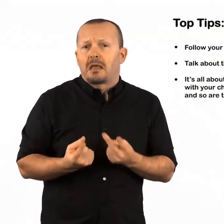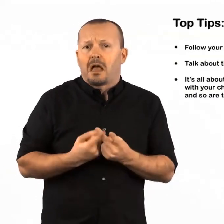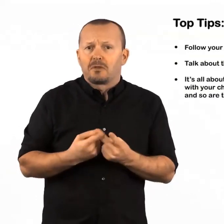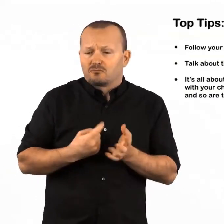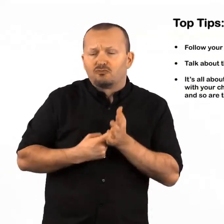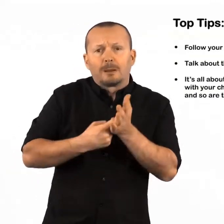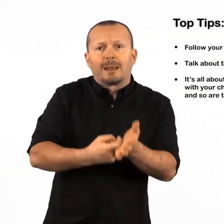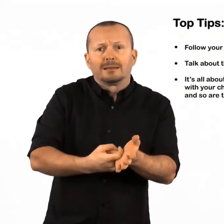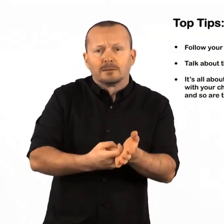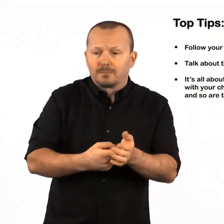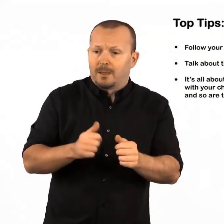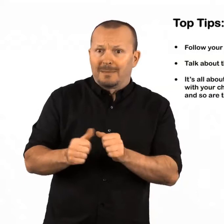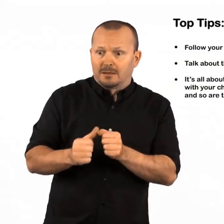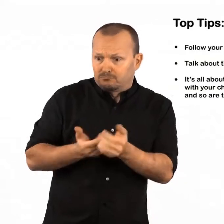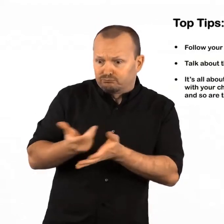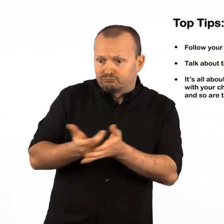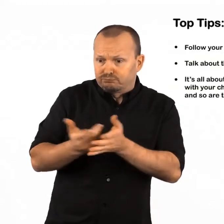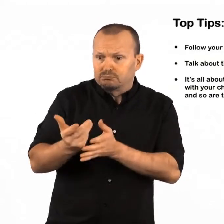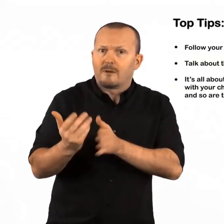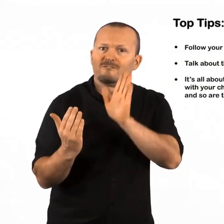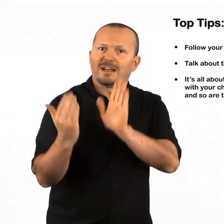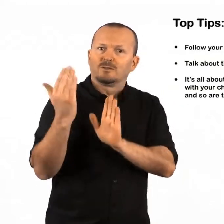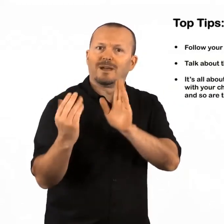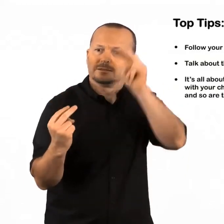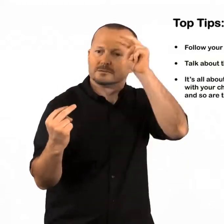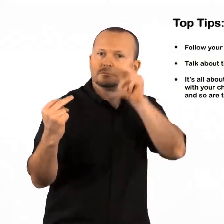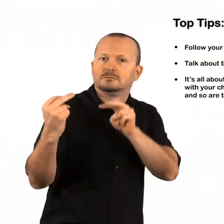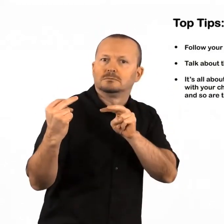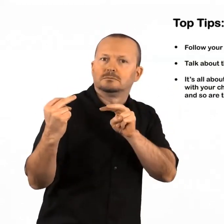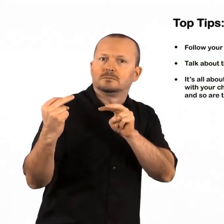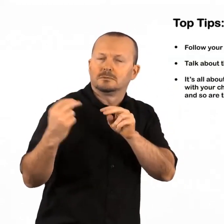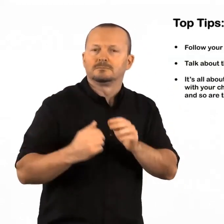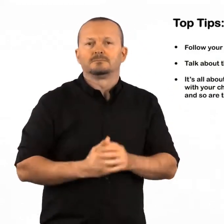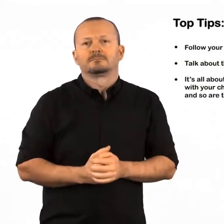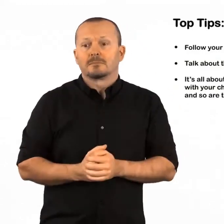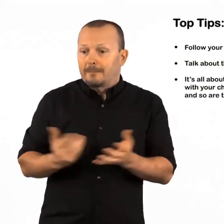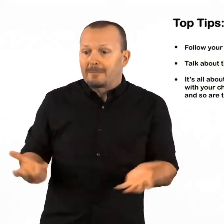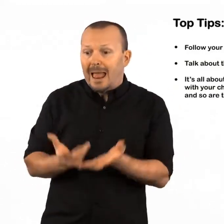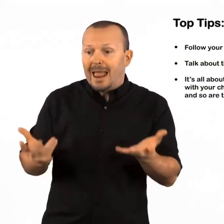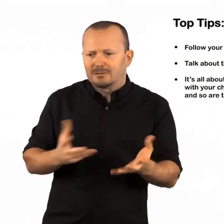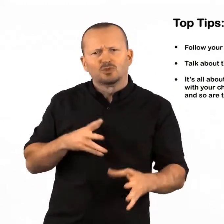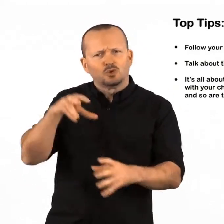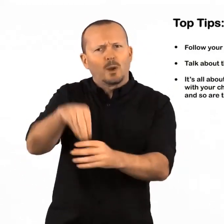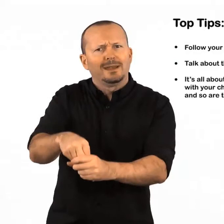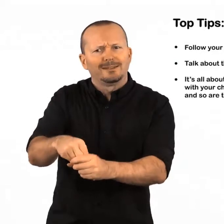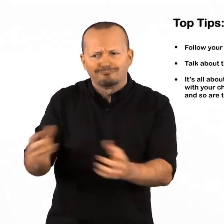Some to try: Get face to face Join and play